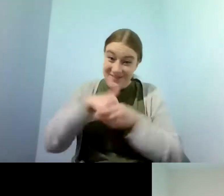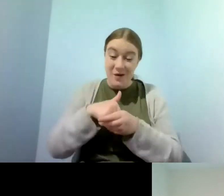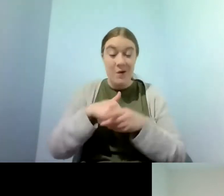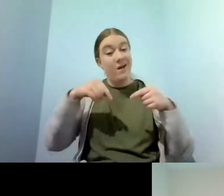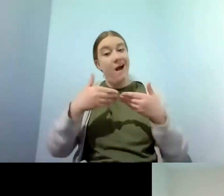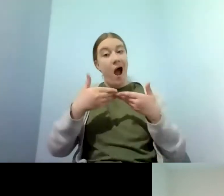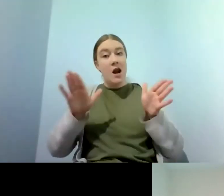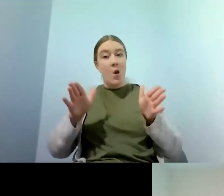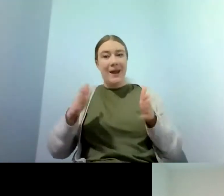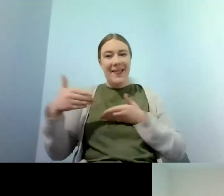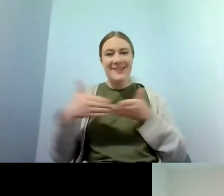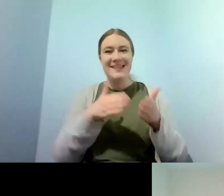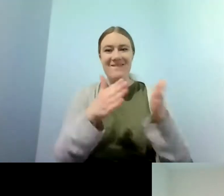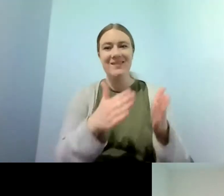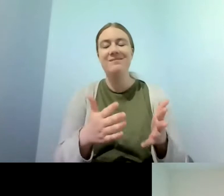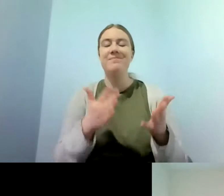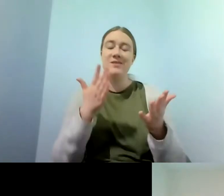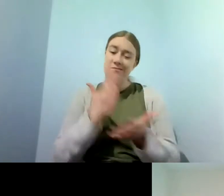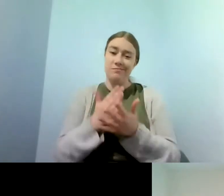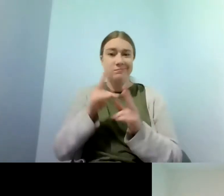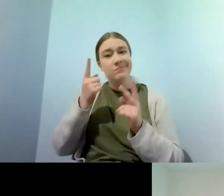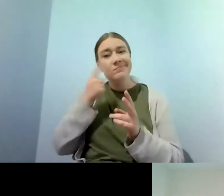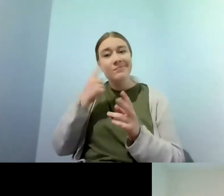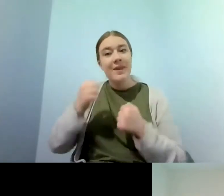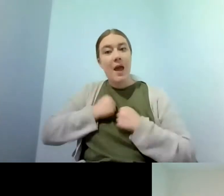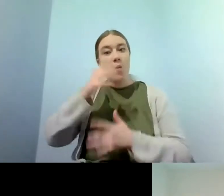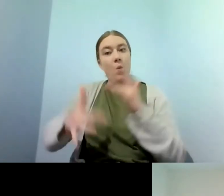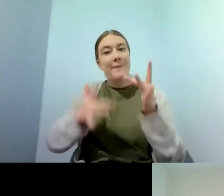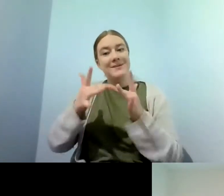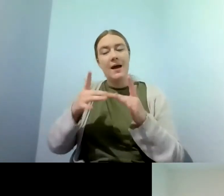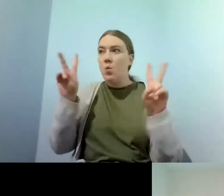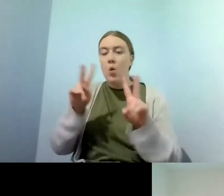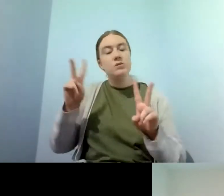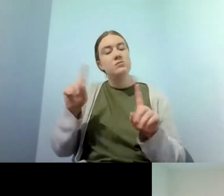so do go and have a look on our website at the volunteering opportunities everything will be